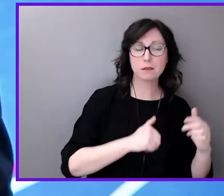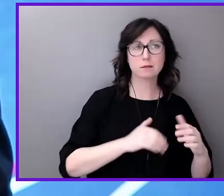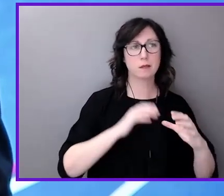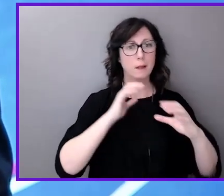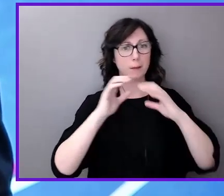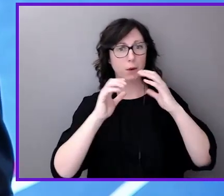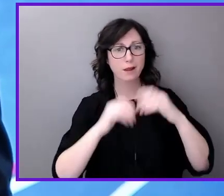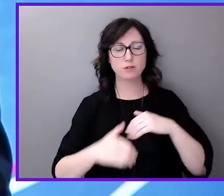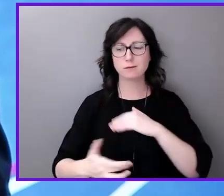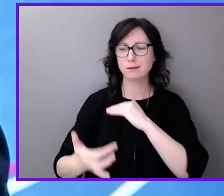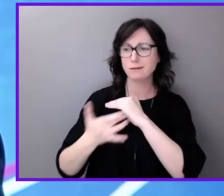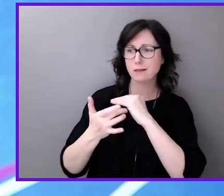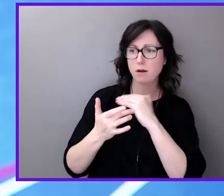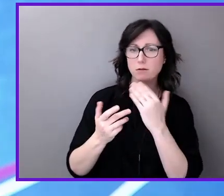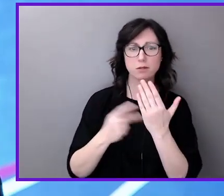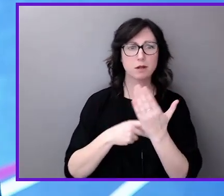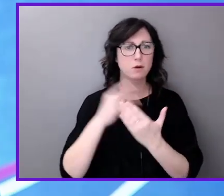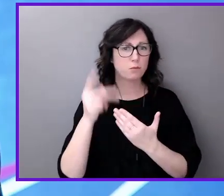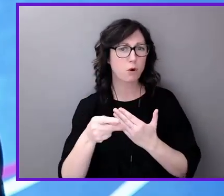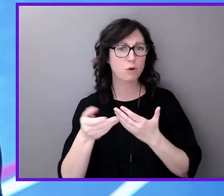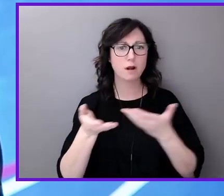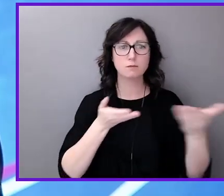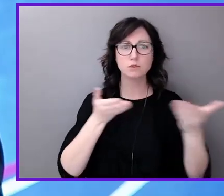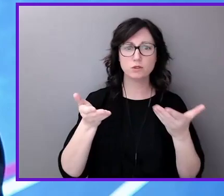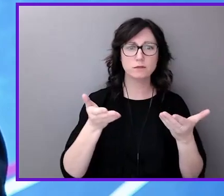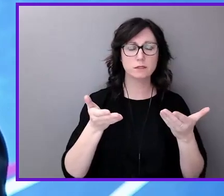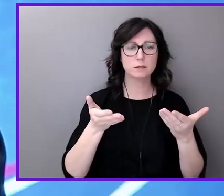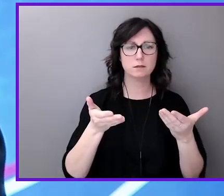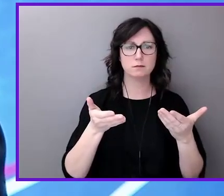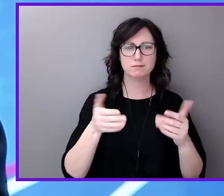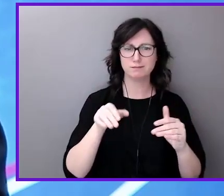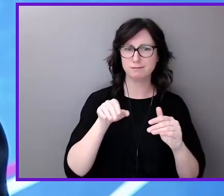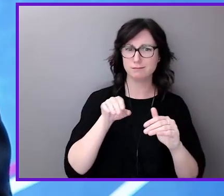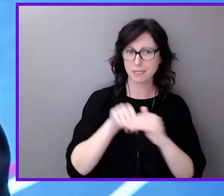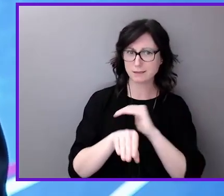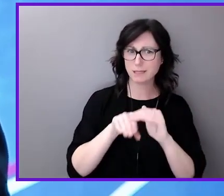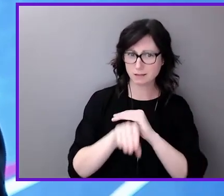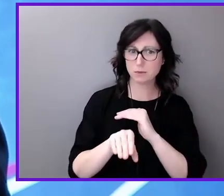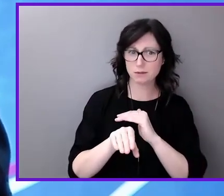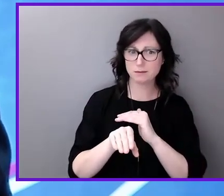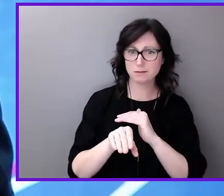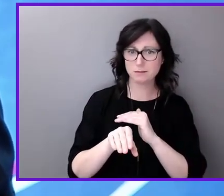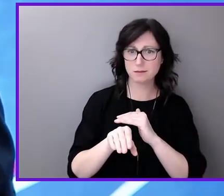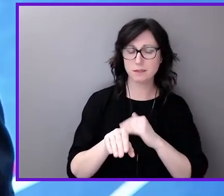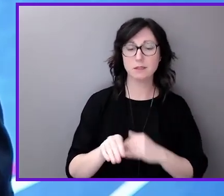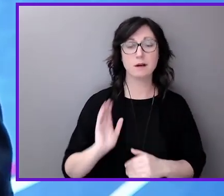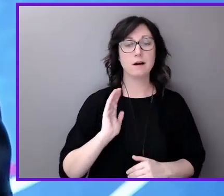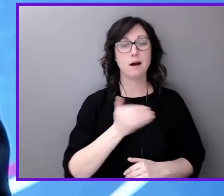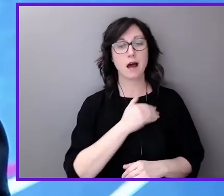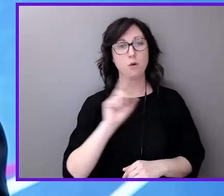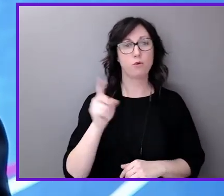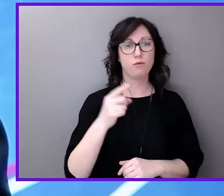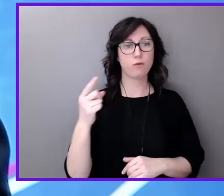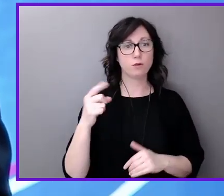programs, and services are more and more accessible. We published our first accessibility plan